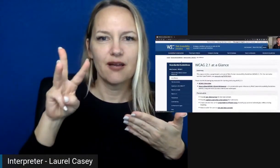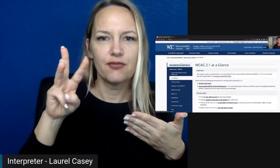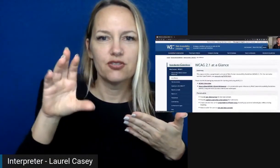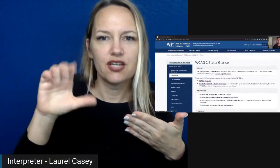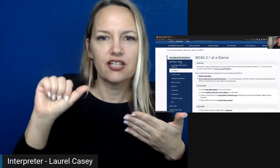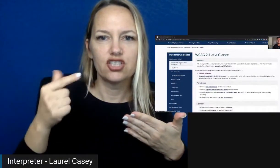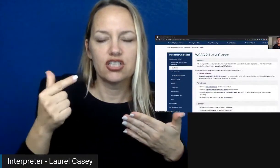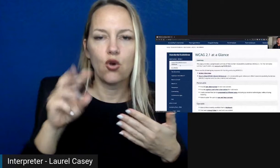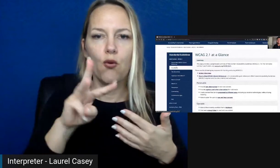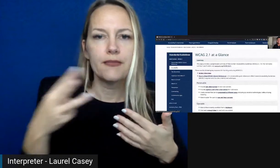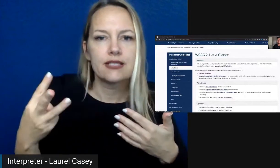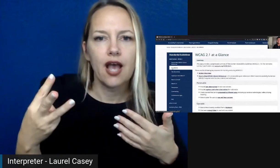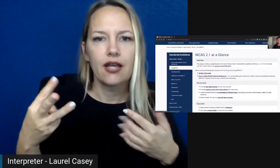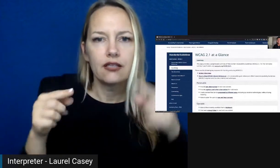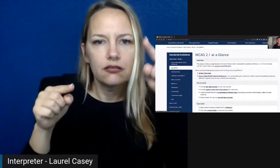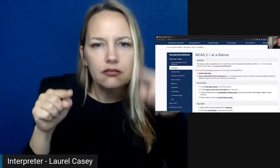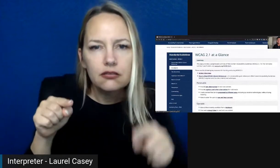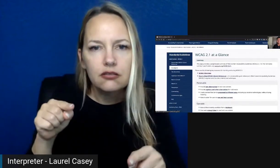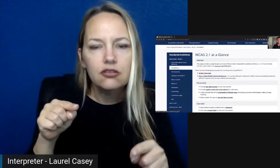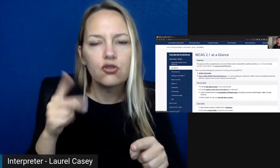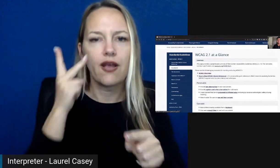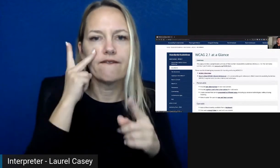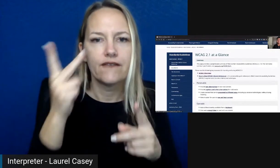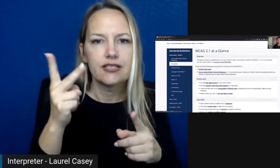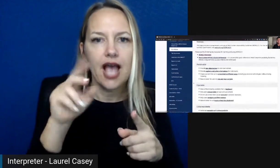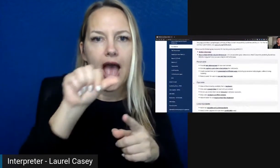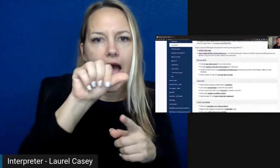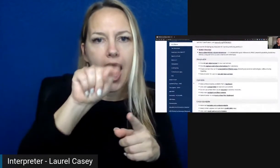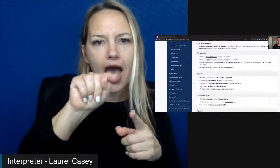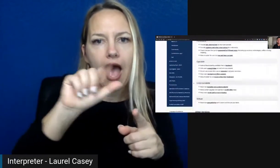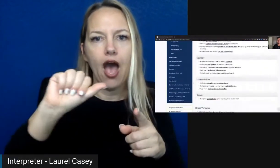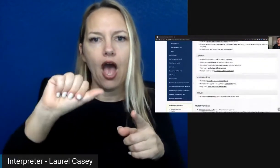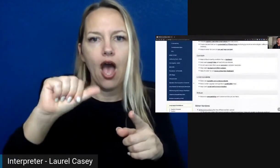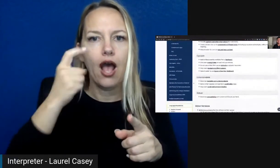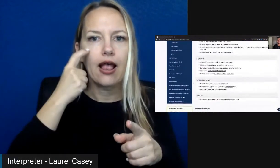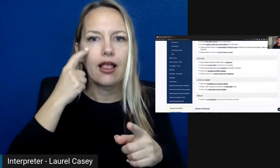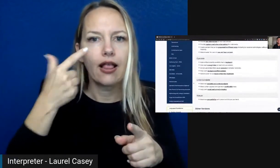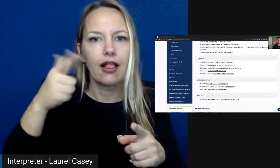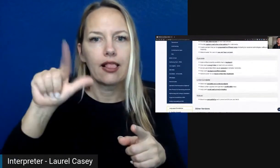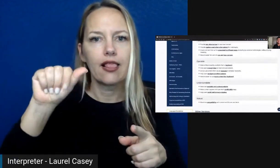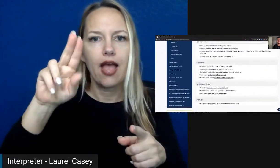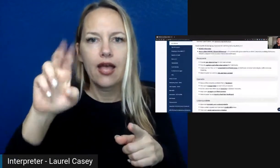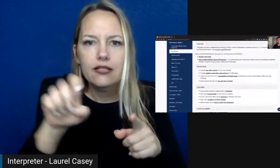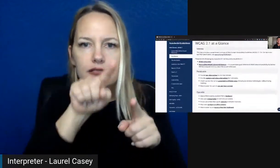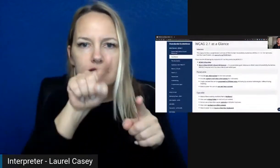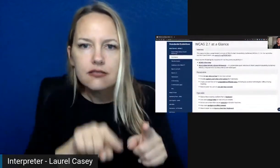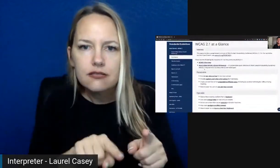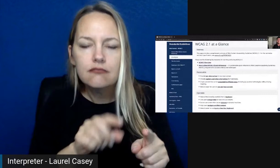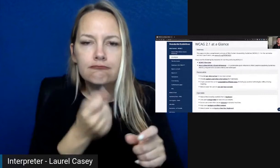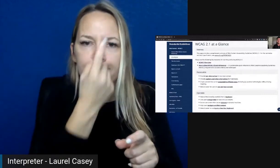that you can just visit the At a Glance section and you can get a better sense of what this is all about.